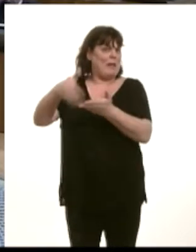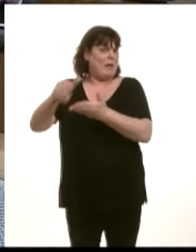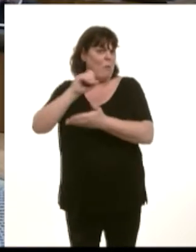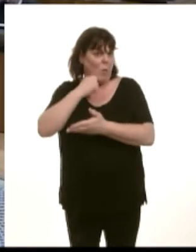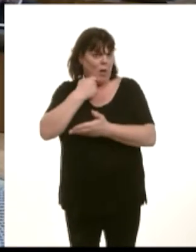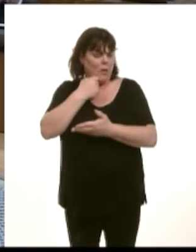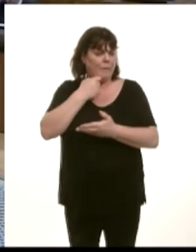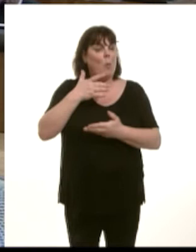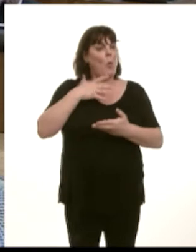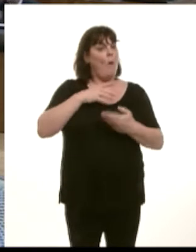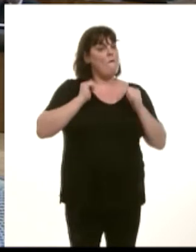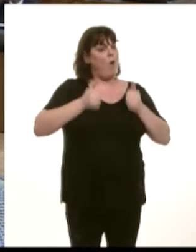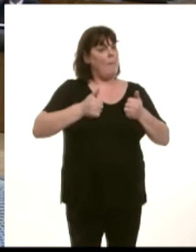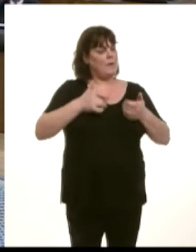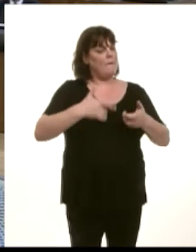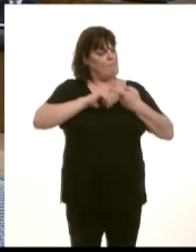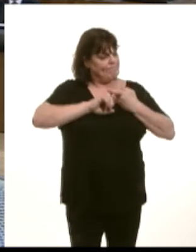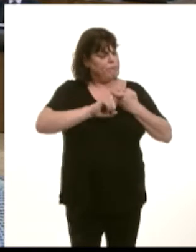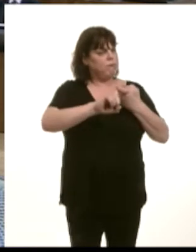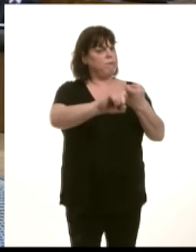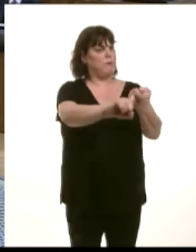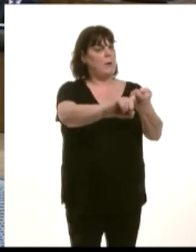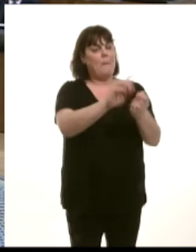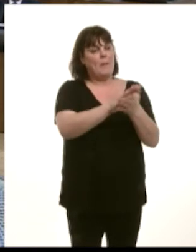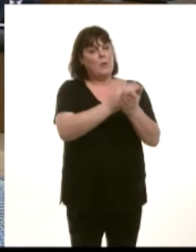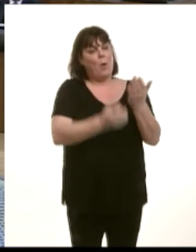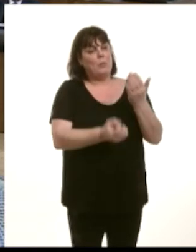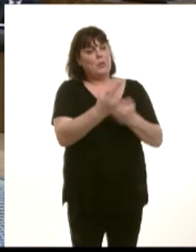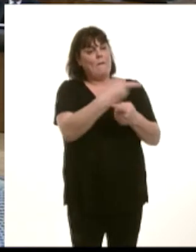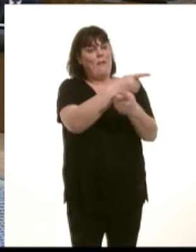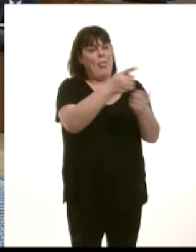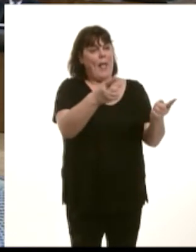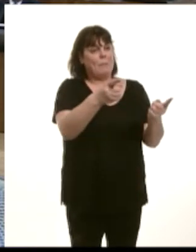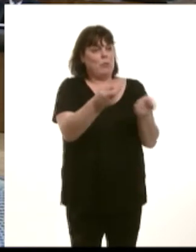future, that we provide farming businesses with the opportunity to become more business-oriented